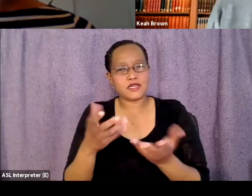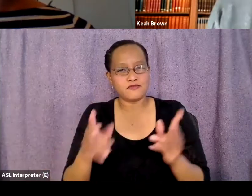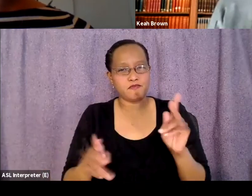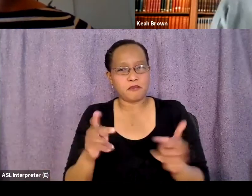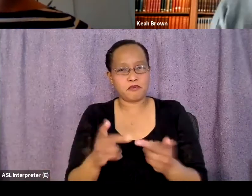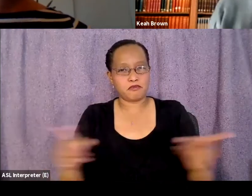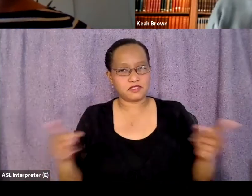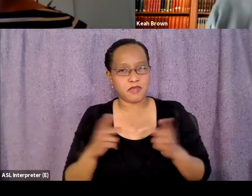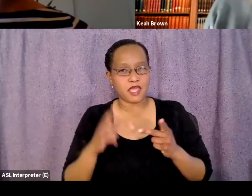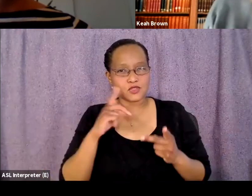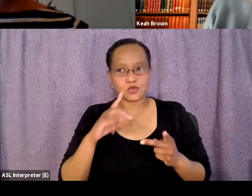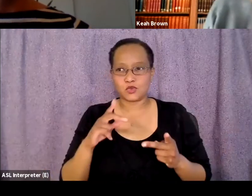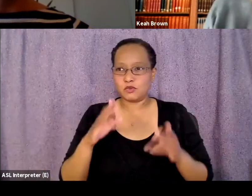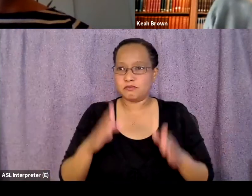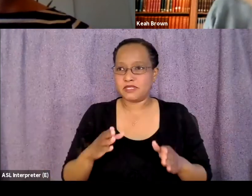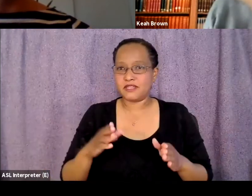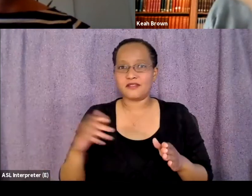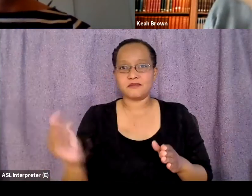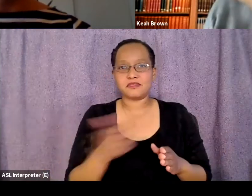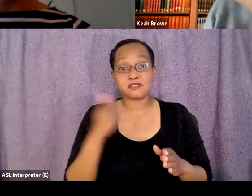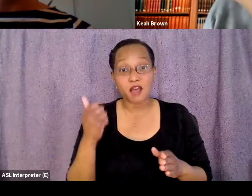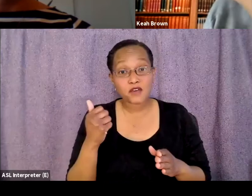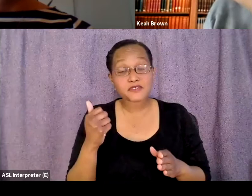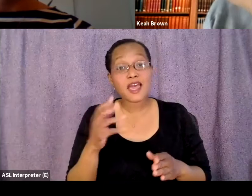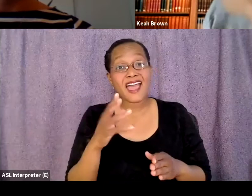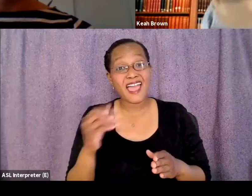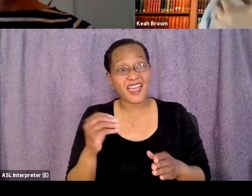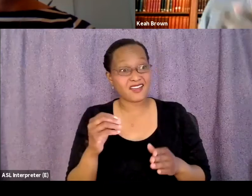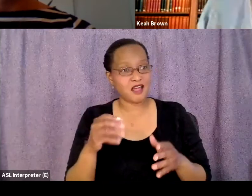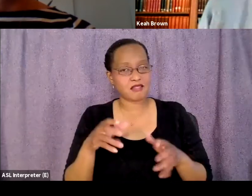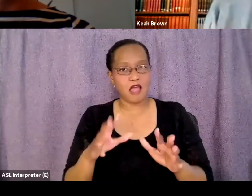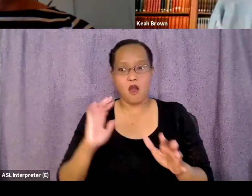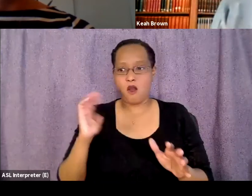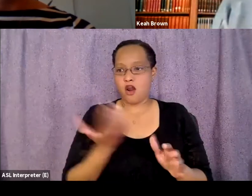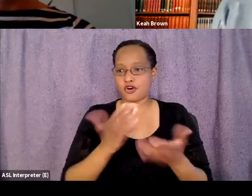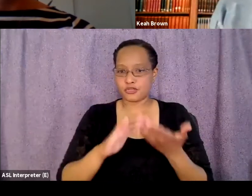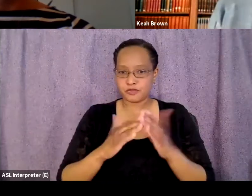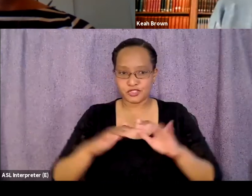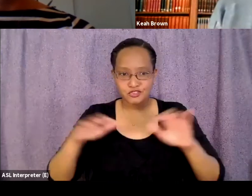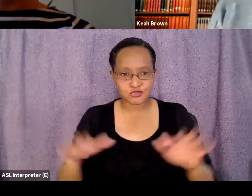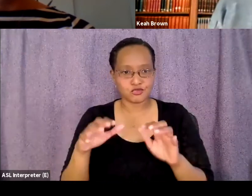communities to let us also do that work so about us also be you know.